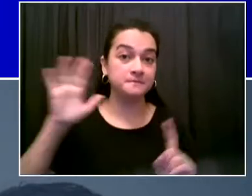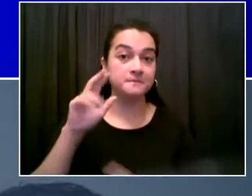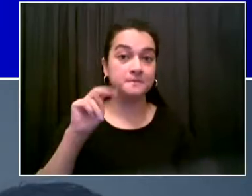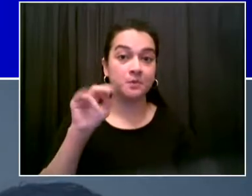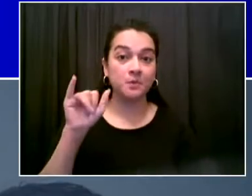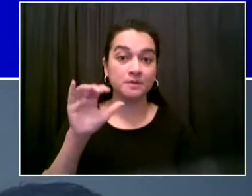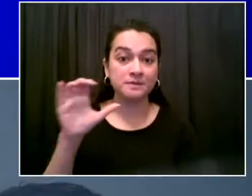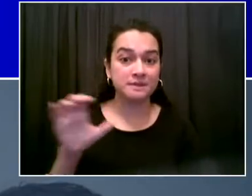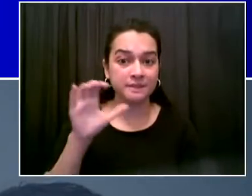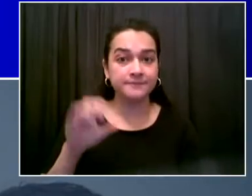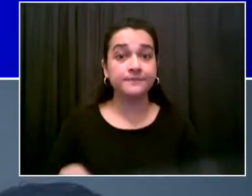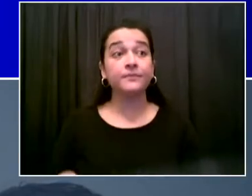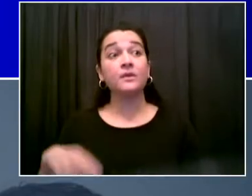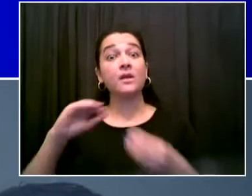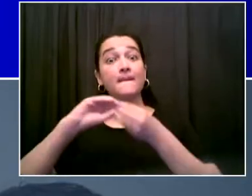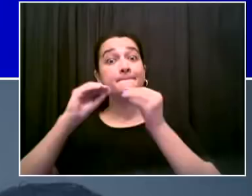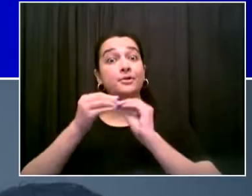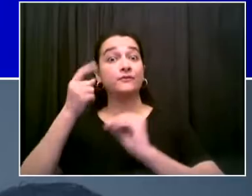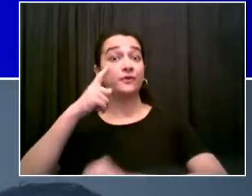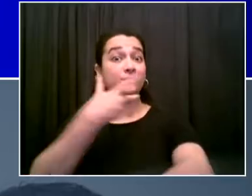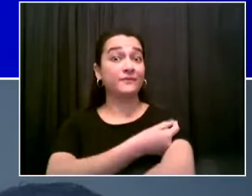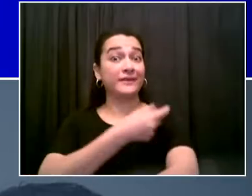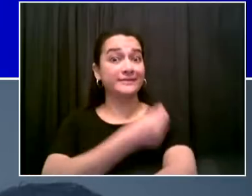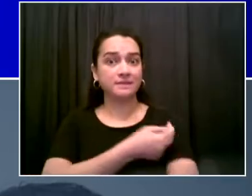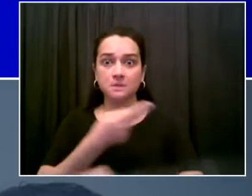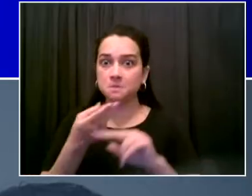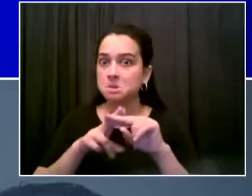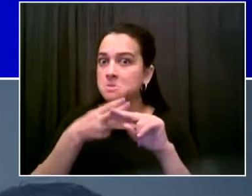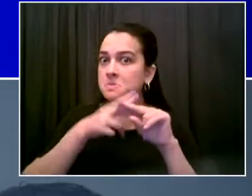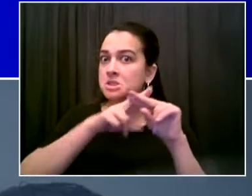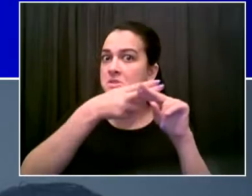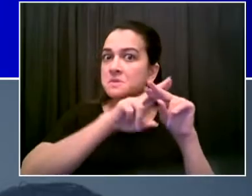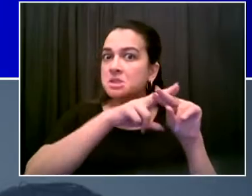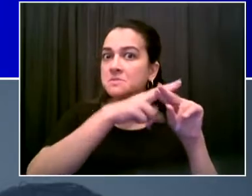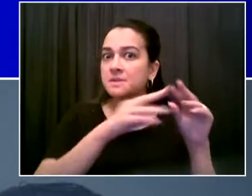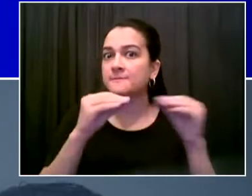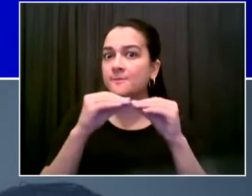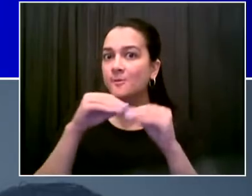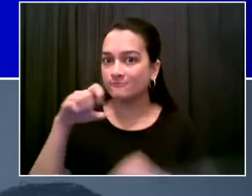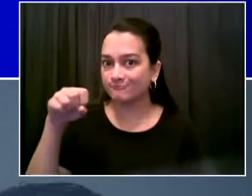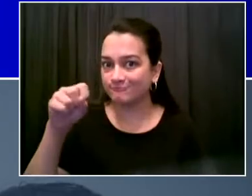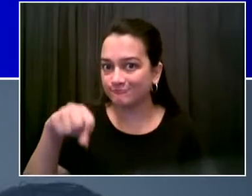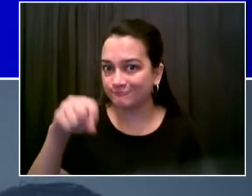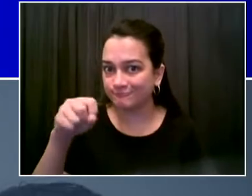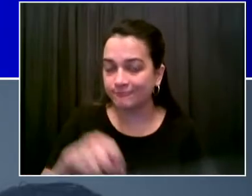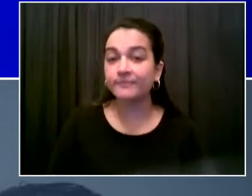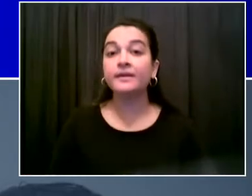TODAY WE ARE RIGHT ON THE EDGE OF NOATHER MILESTONE. IT WILL